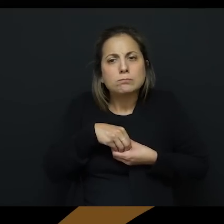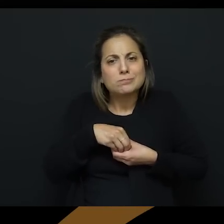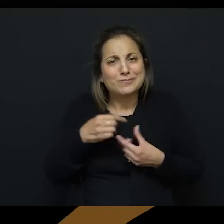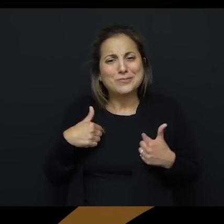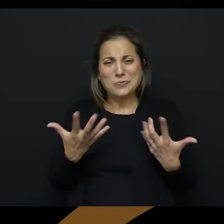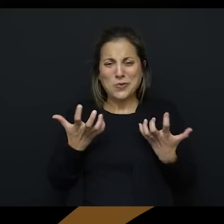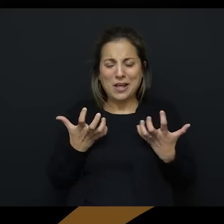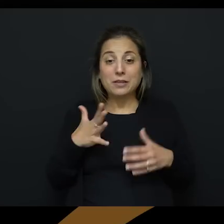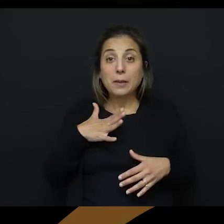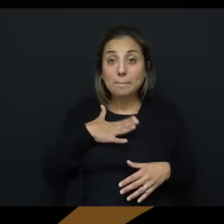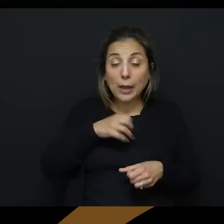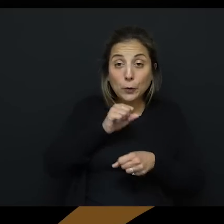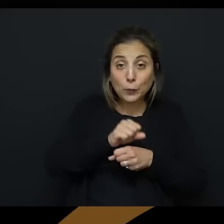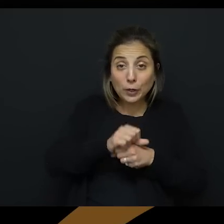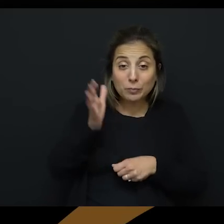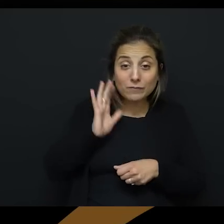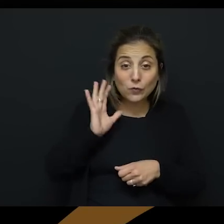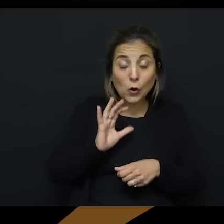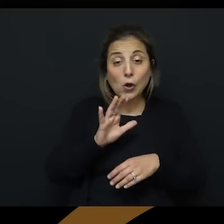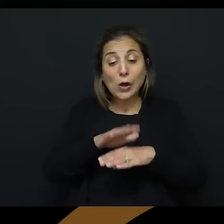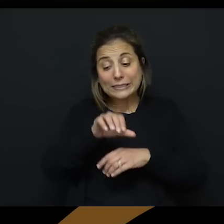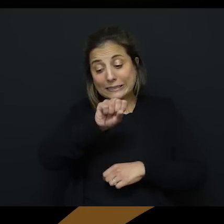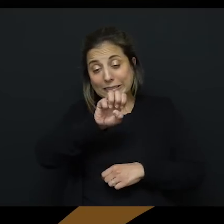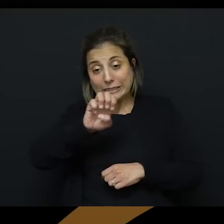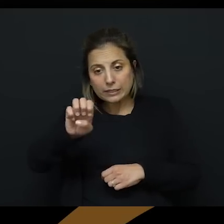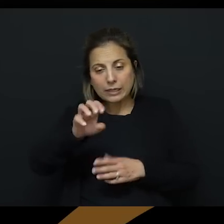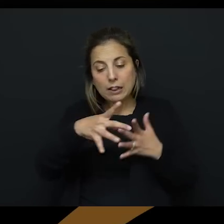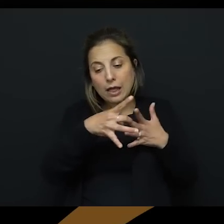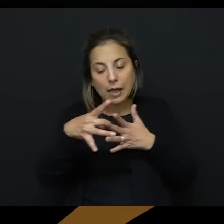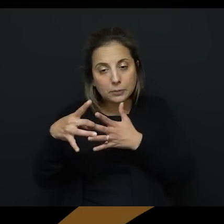And my work on “See” really led me to that project.